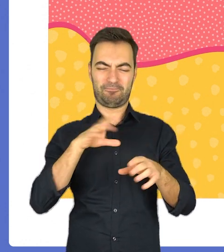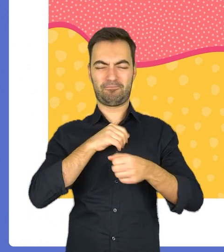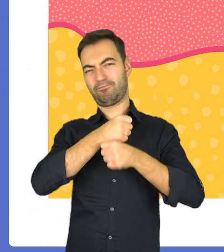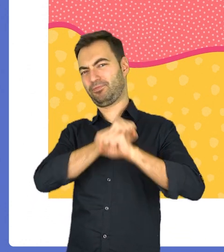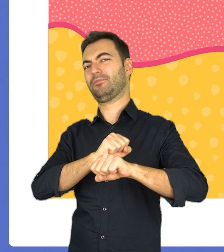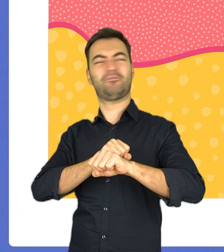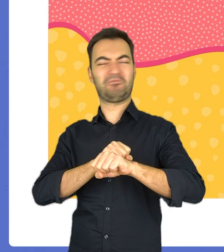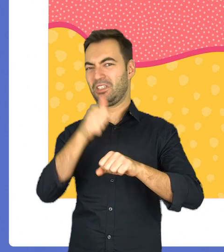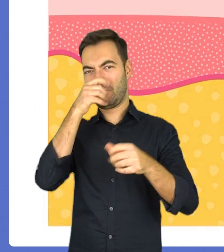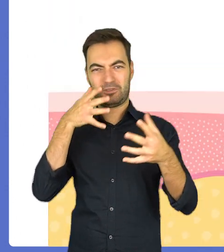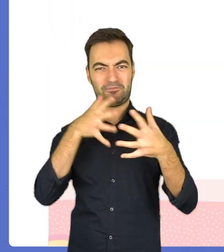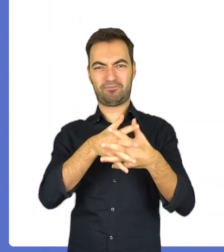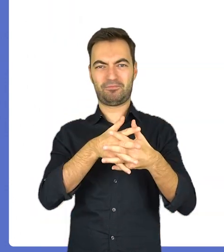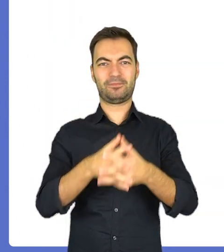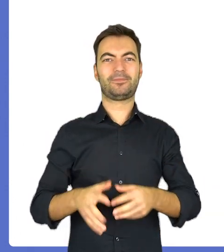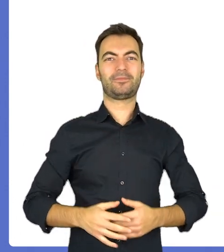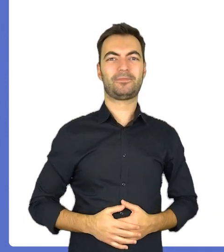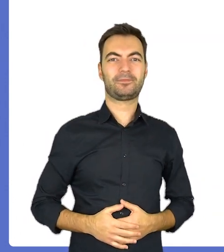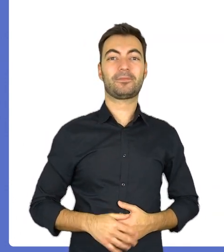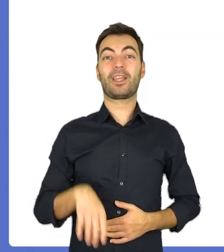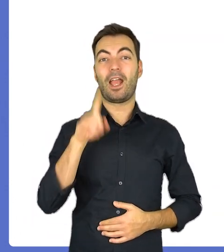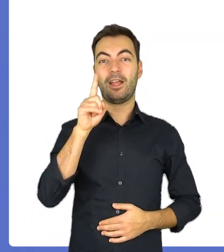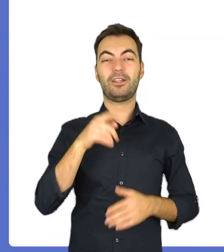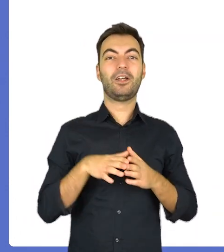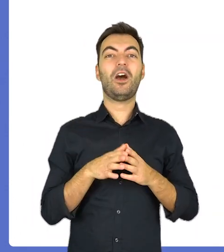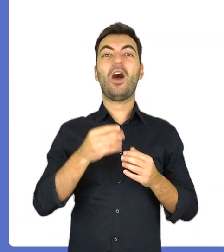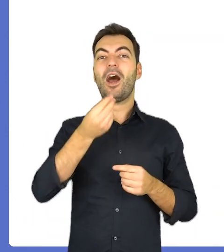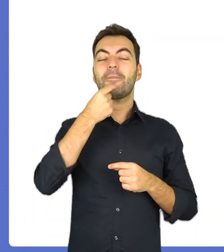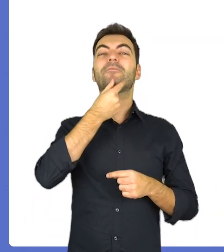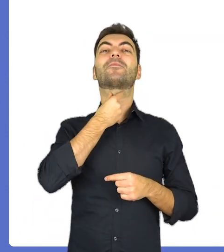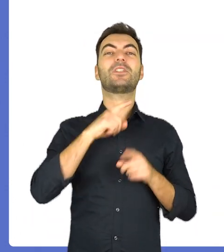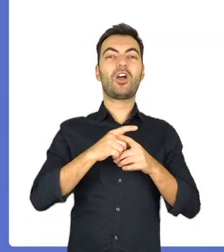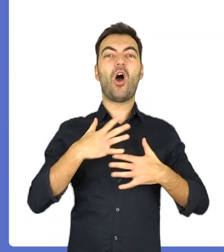cannot penetrate. In turn, our digestive and respiratory tracts are additionally